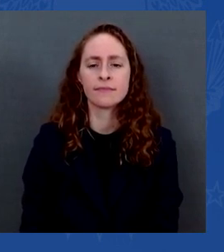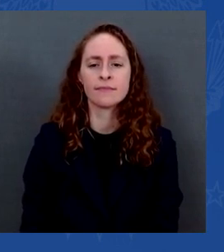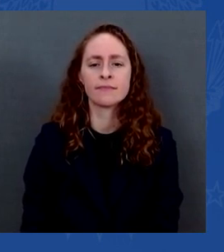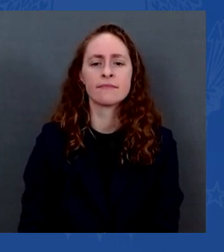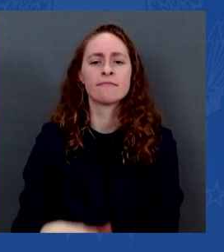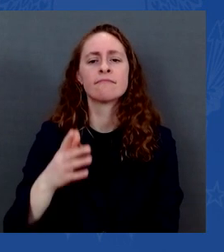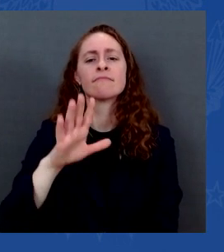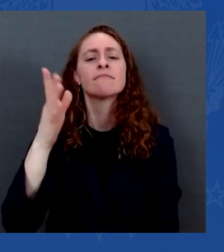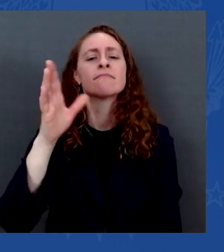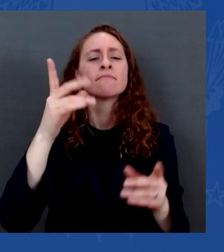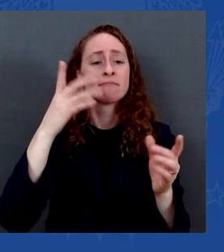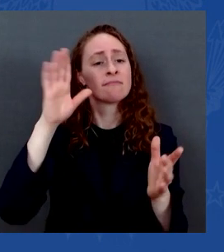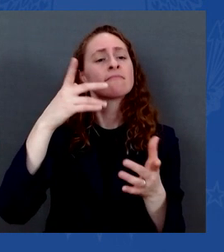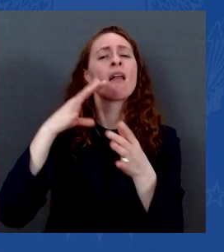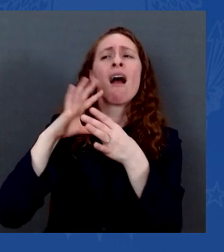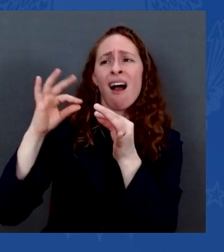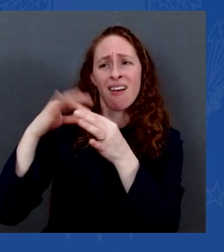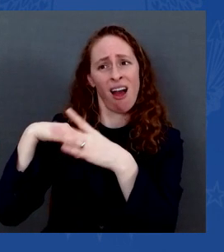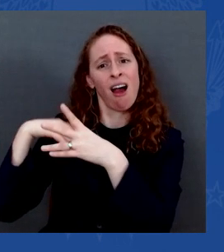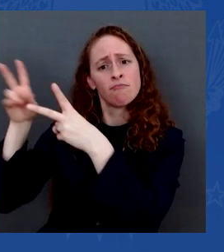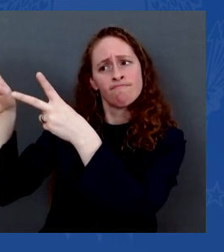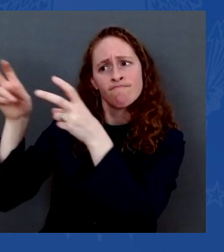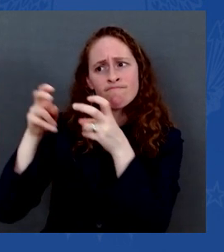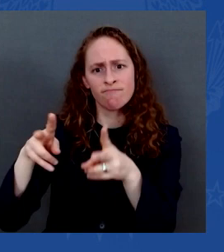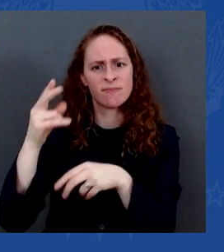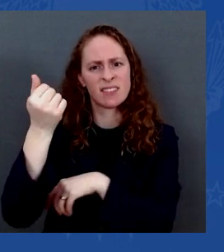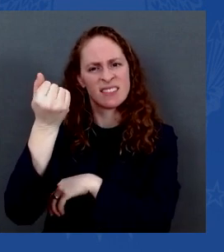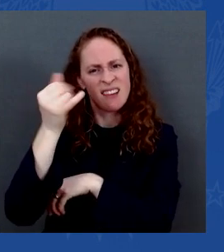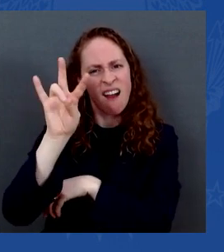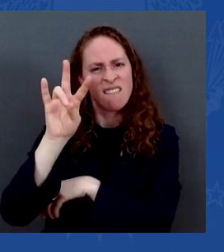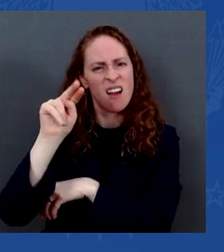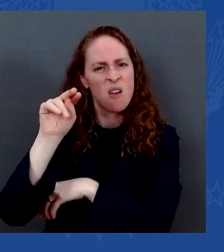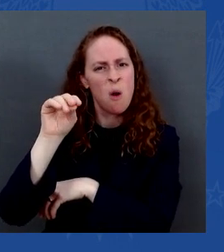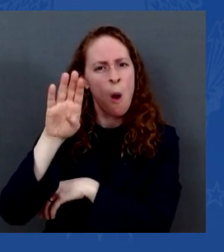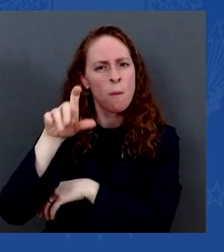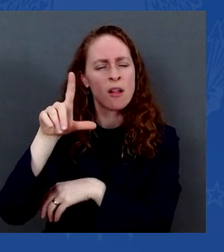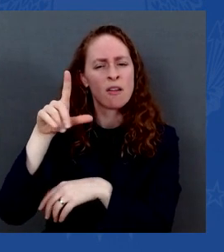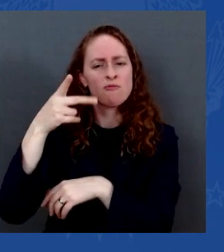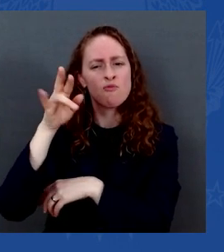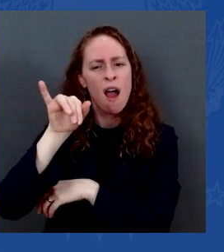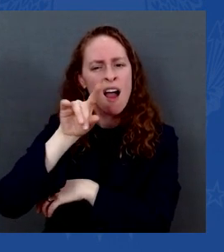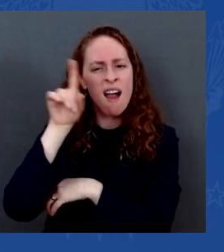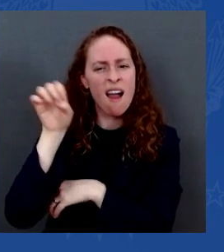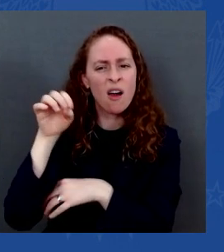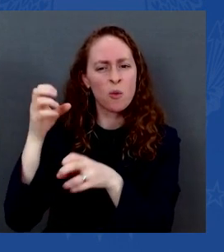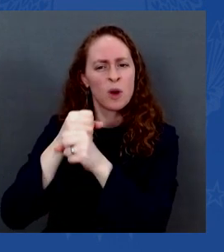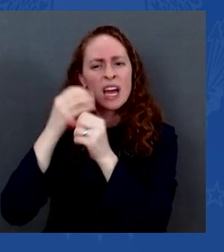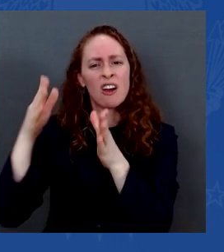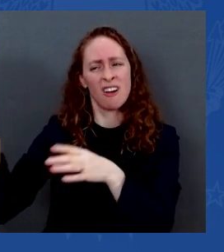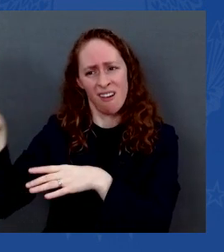think about it in terms of if you're a hardworking person and you're making 60 grand if you're alone,